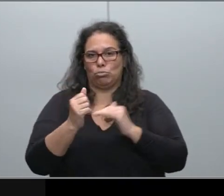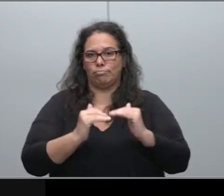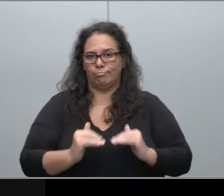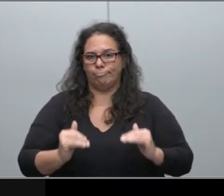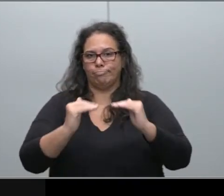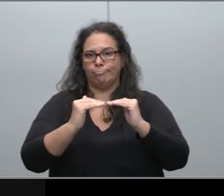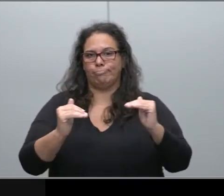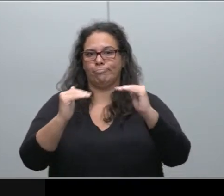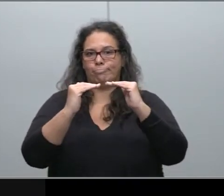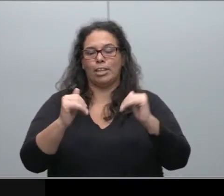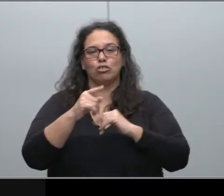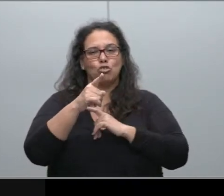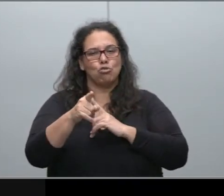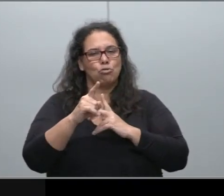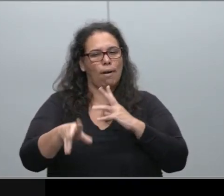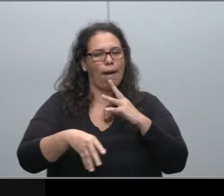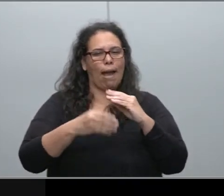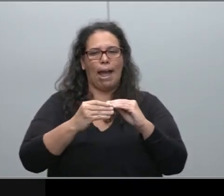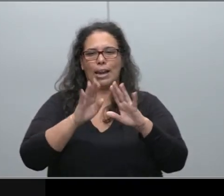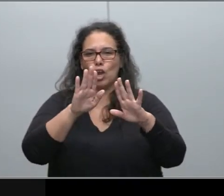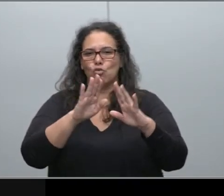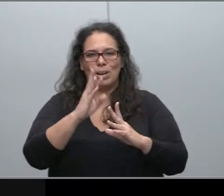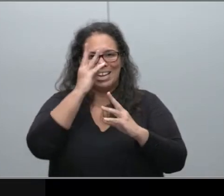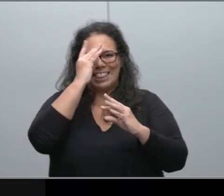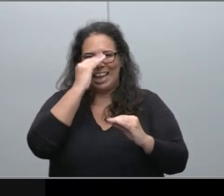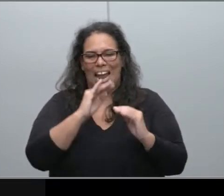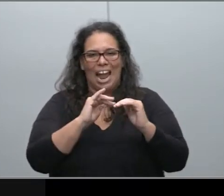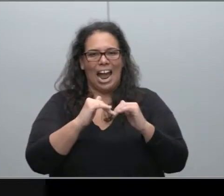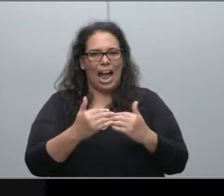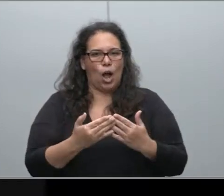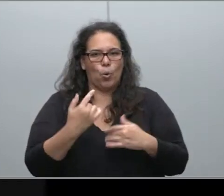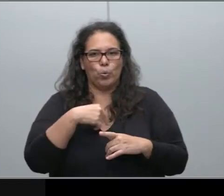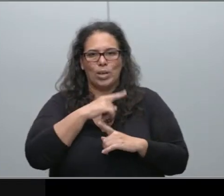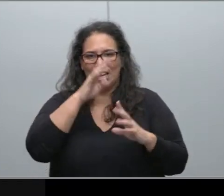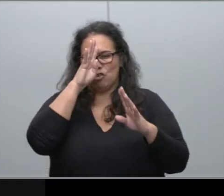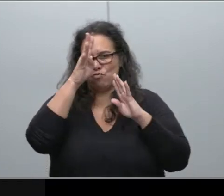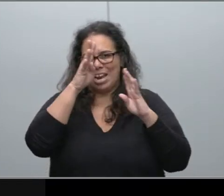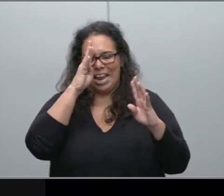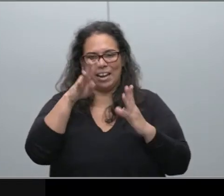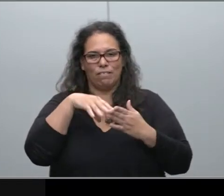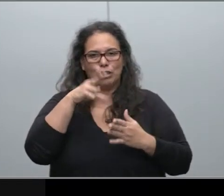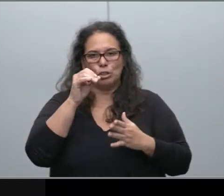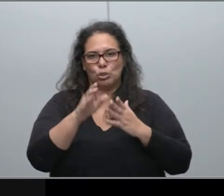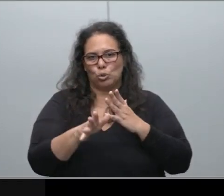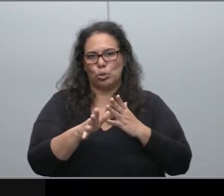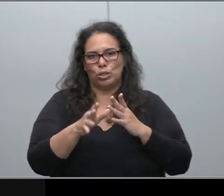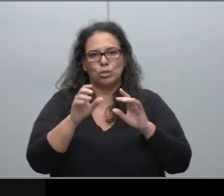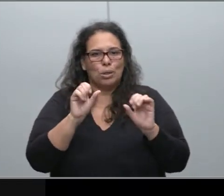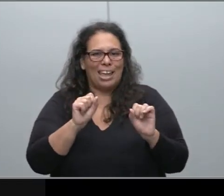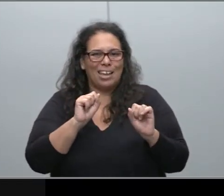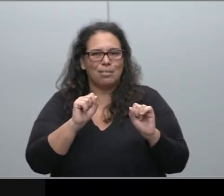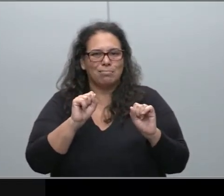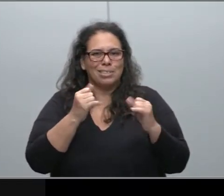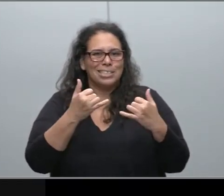And can you share a little bit about how communication or how they find out about these and just to kind of orient them? Absolutely.